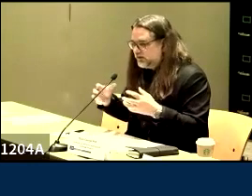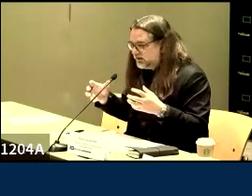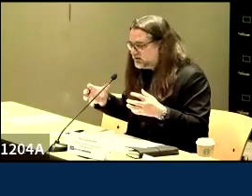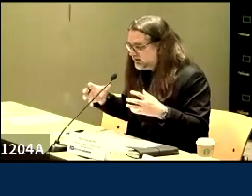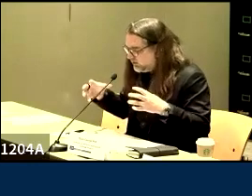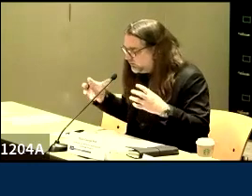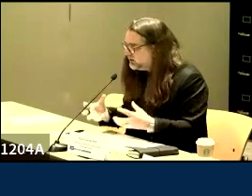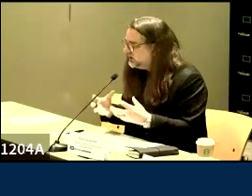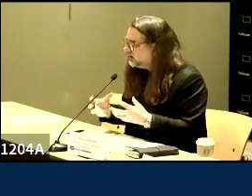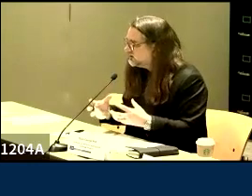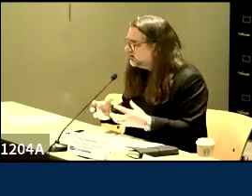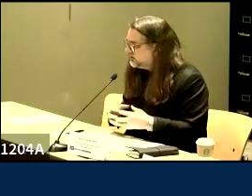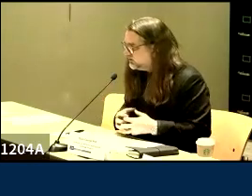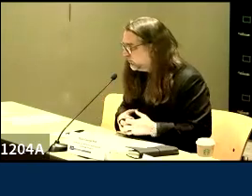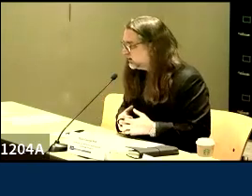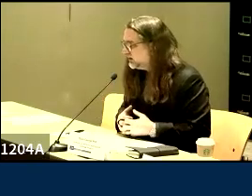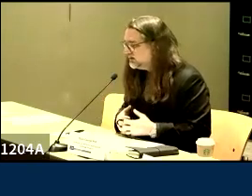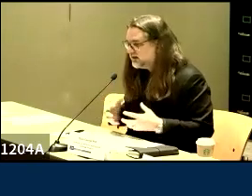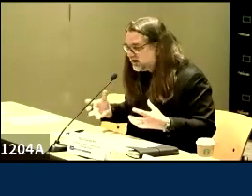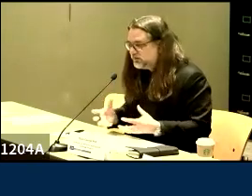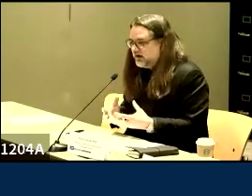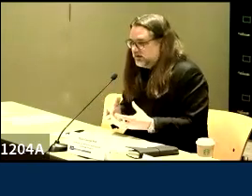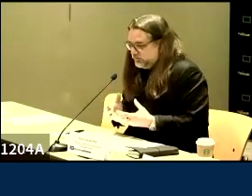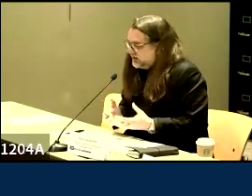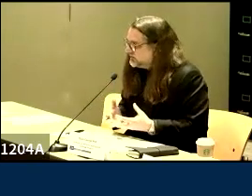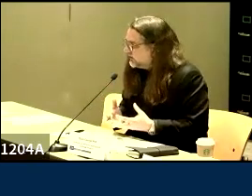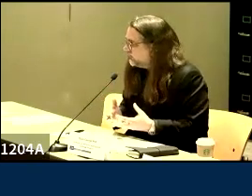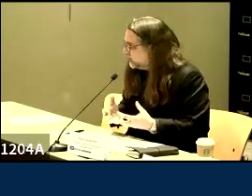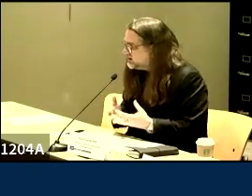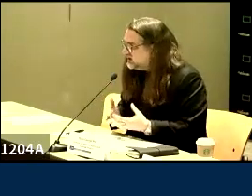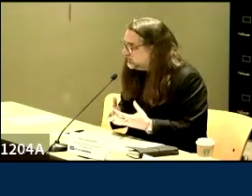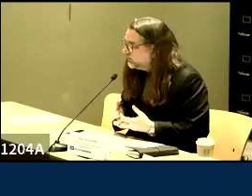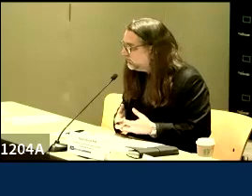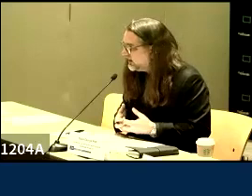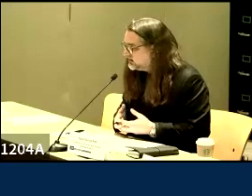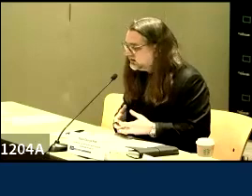There is a willingness to work on this as we've demonstrated from the team that we're amassing